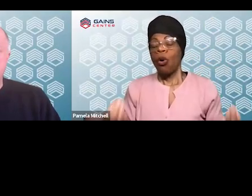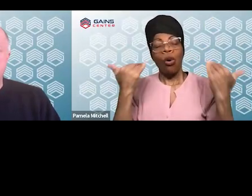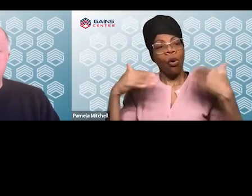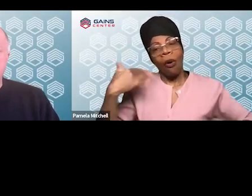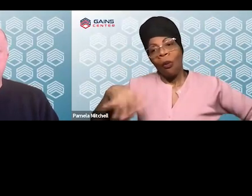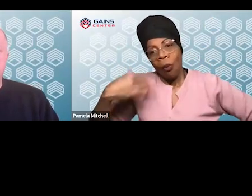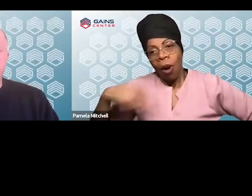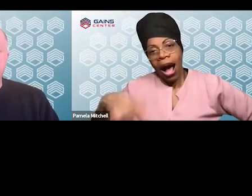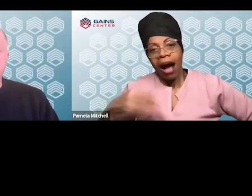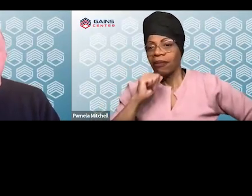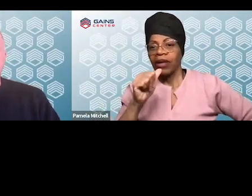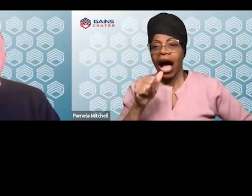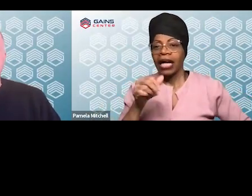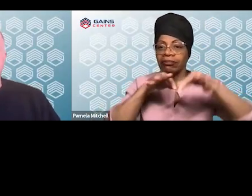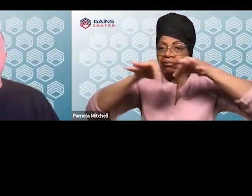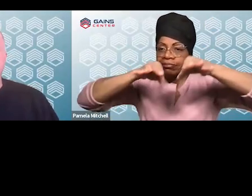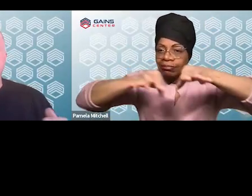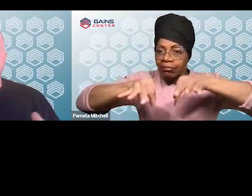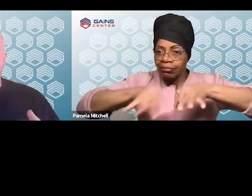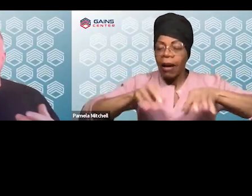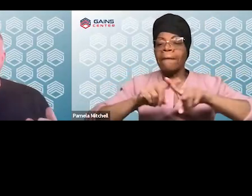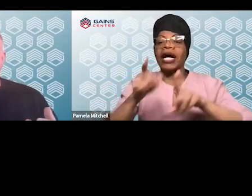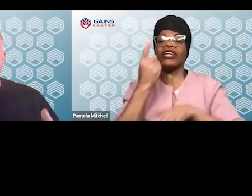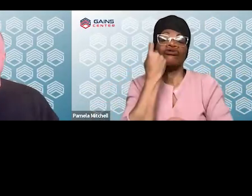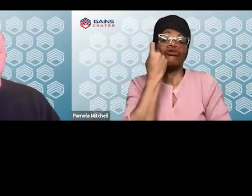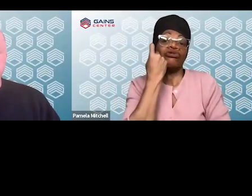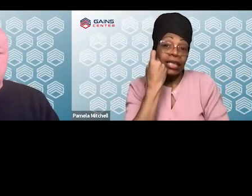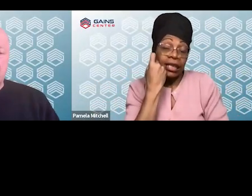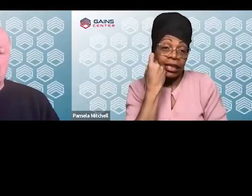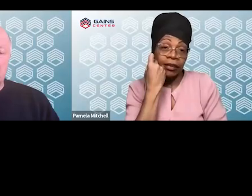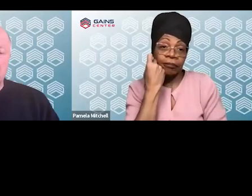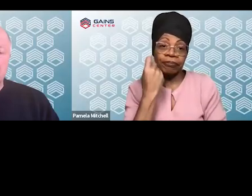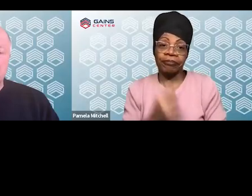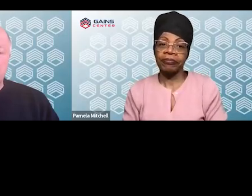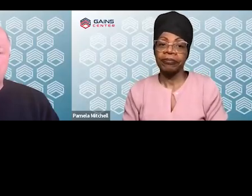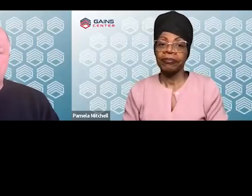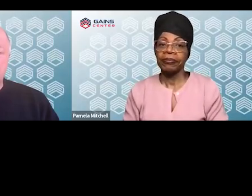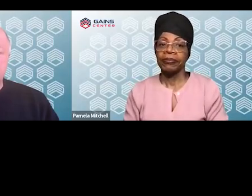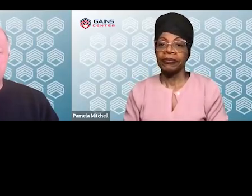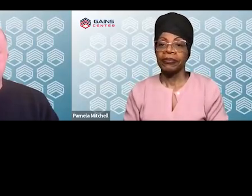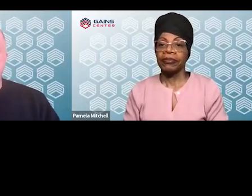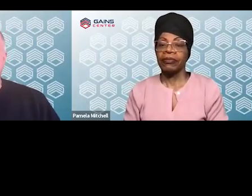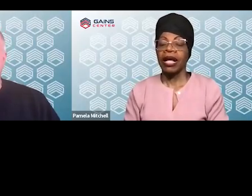and I won't go through any more of these. Recently, the American Association of Addiction Medicine